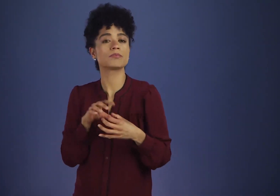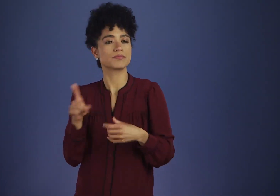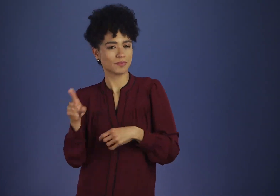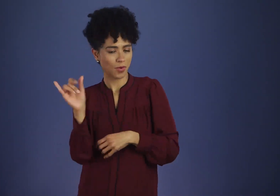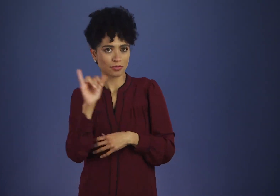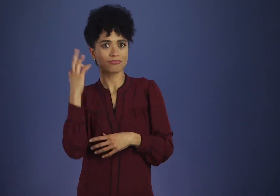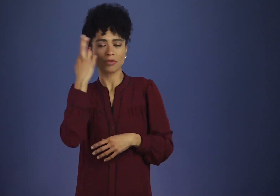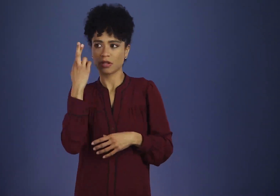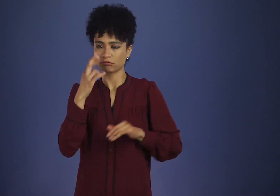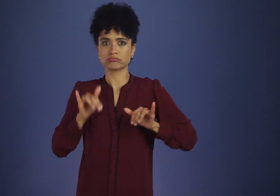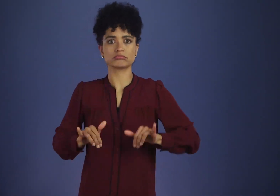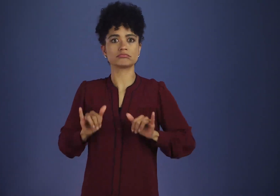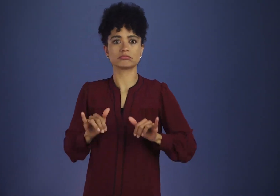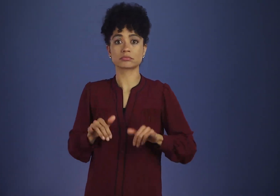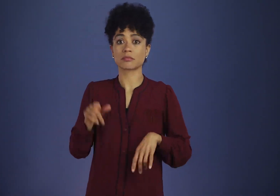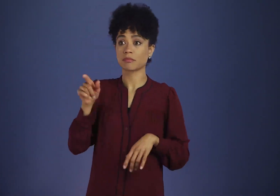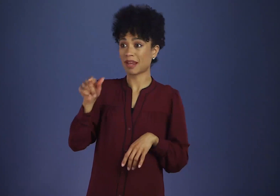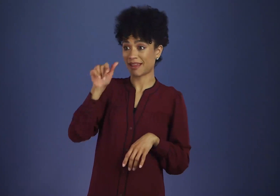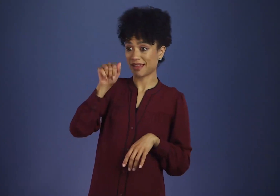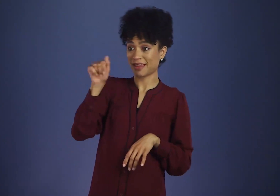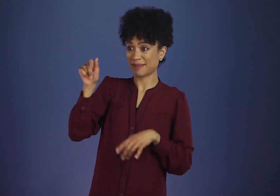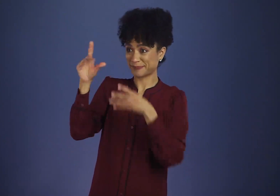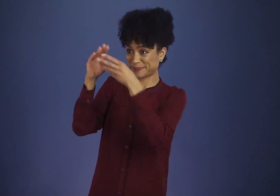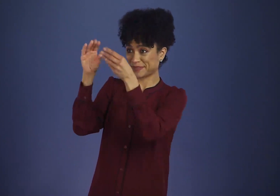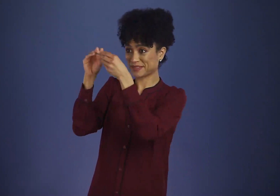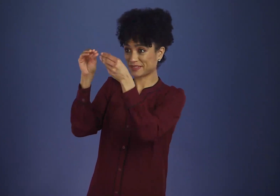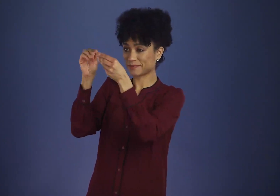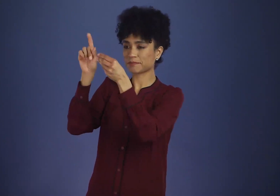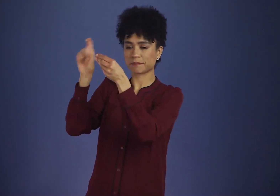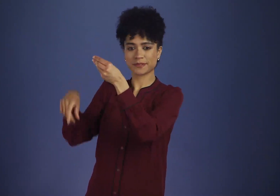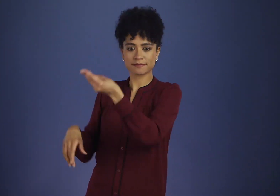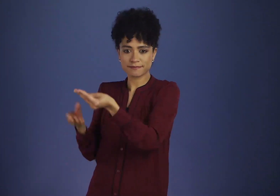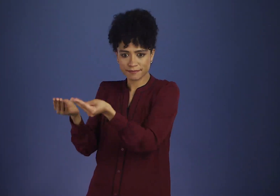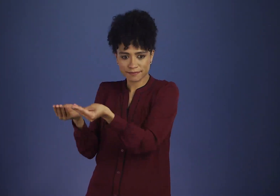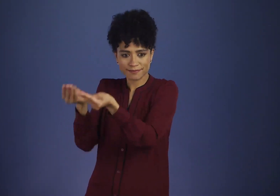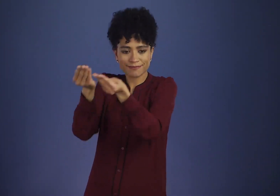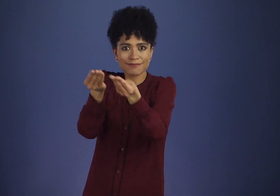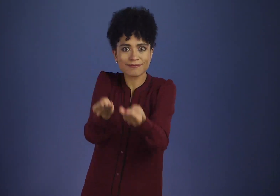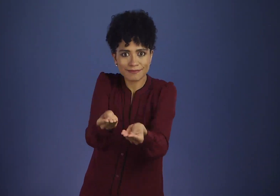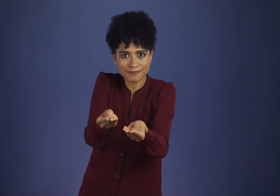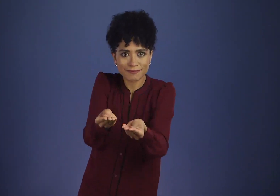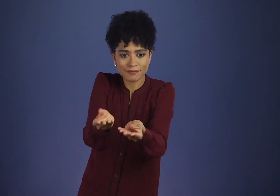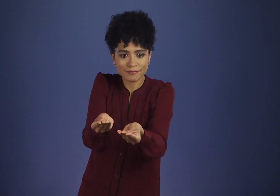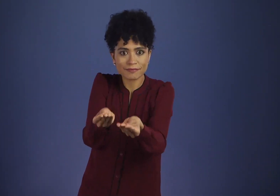Moreover, he finds he cannot keep this priceless gift unless he gives it away.